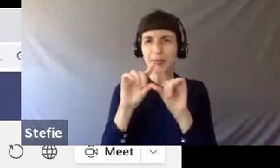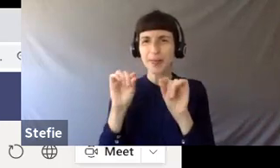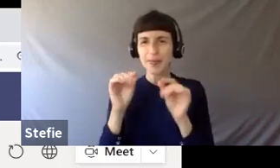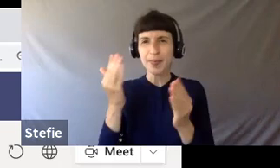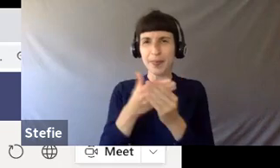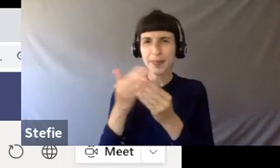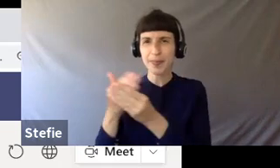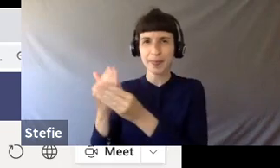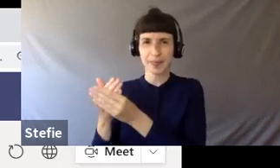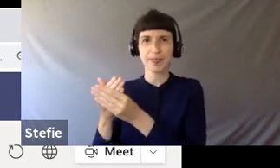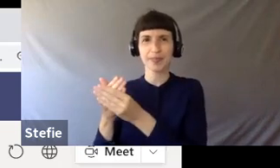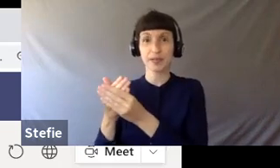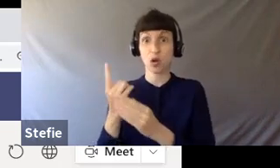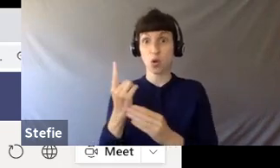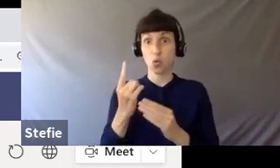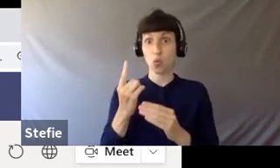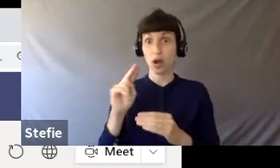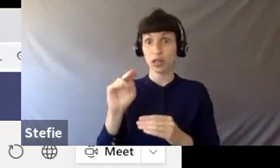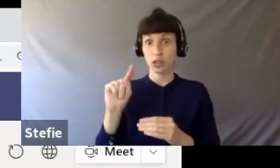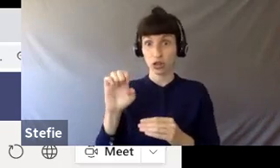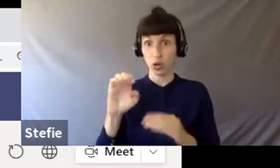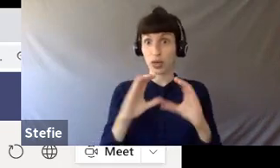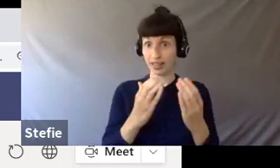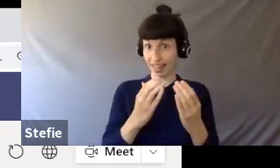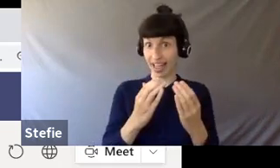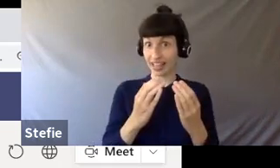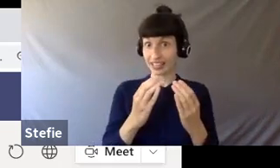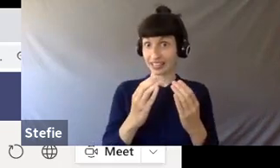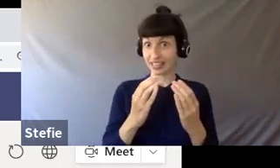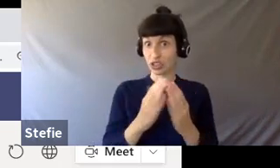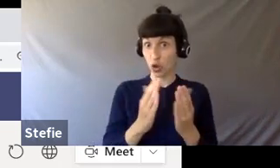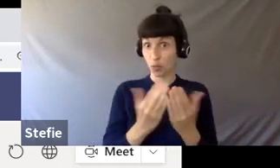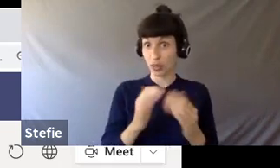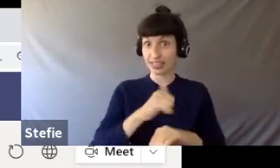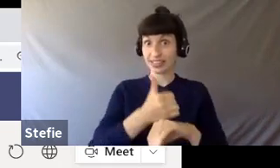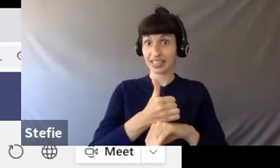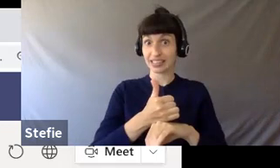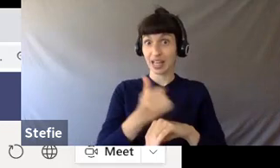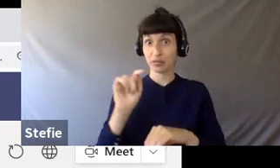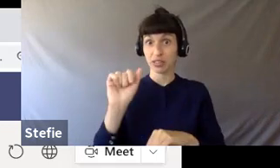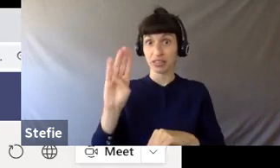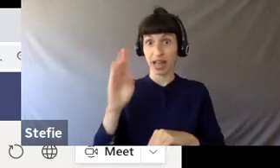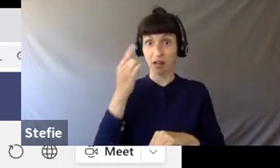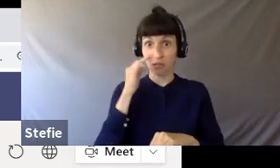the colored tabs on the site.